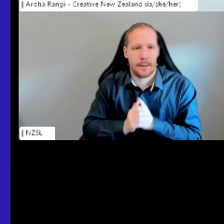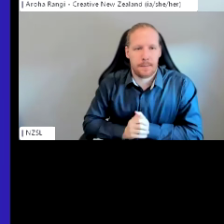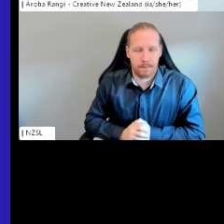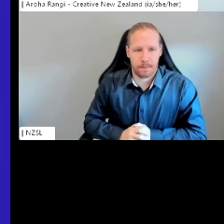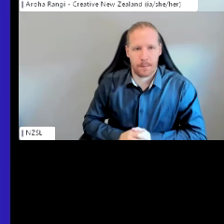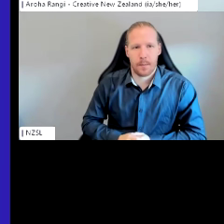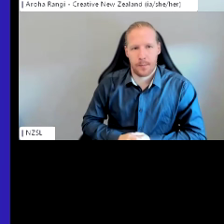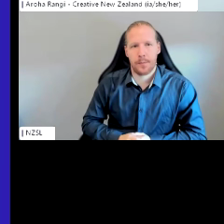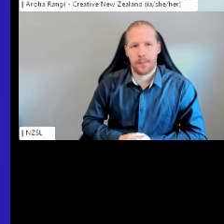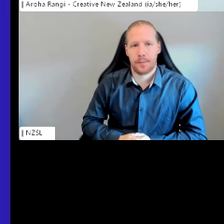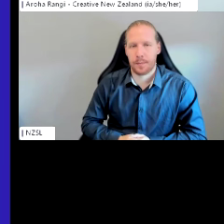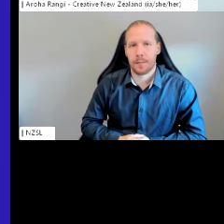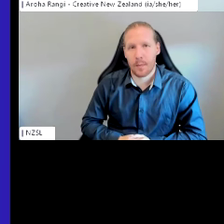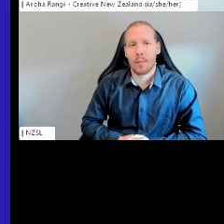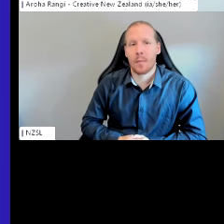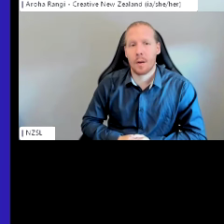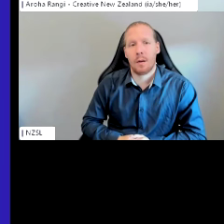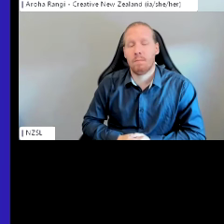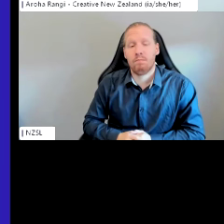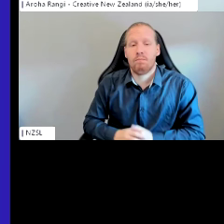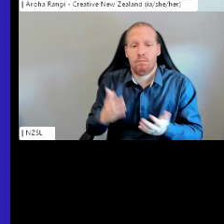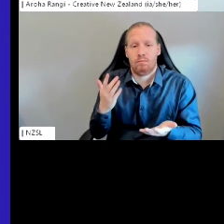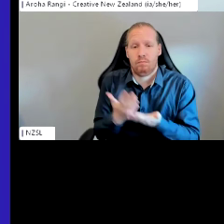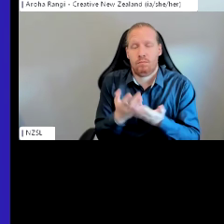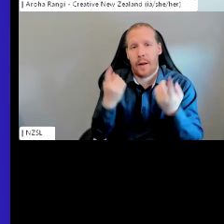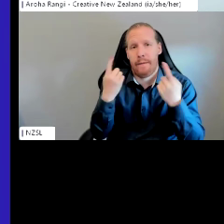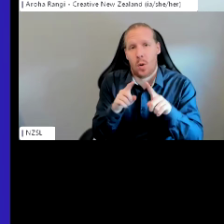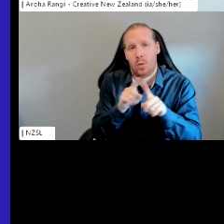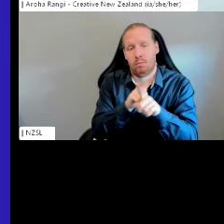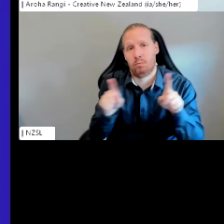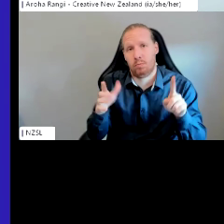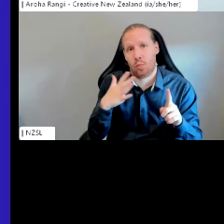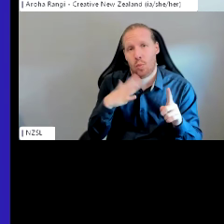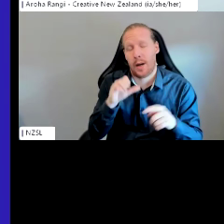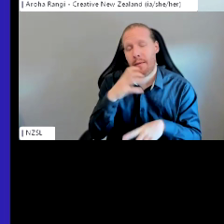we we'll do as many of those as people want. And if you have more questions that we haven't got